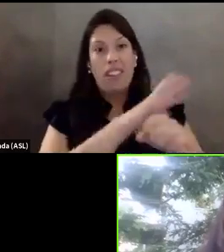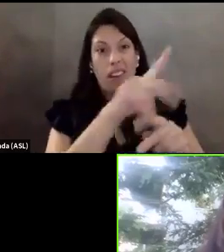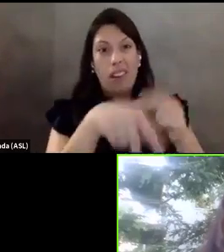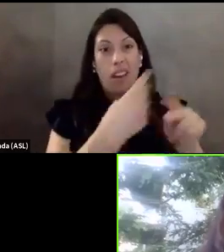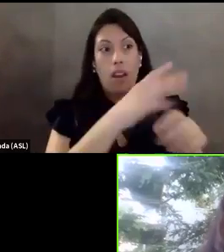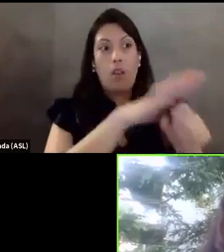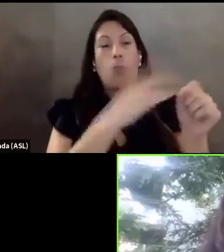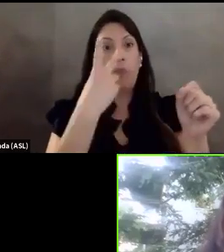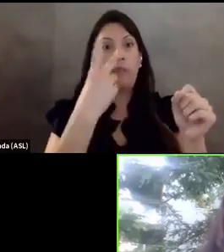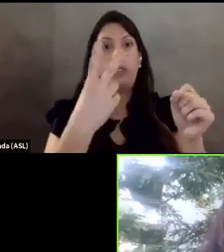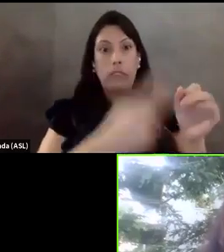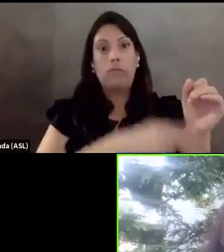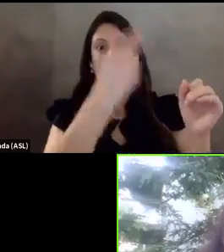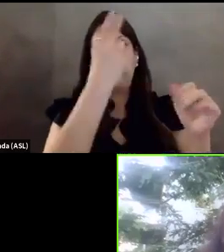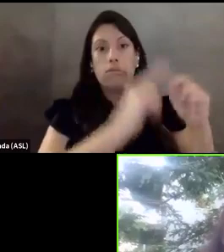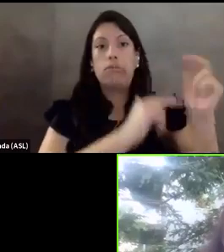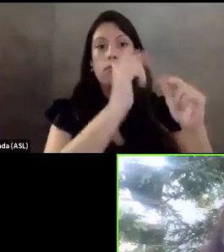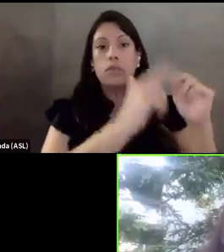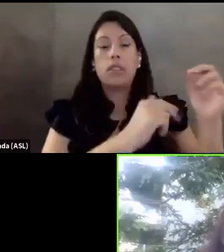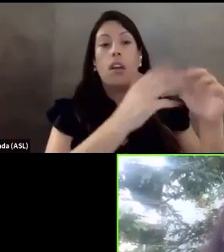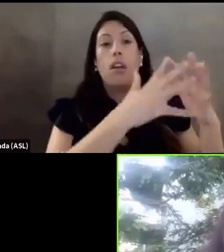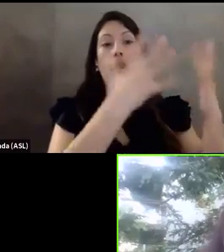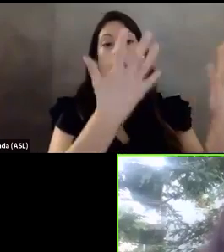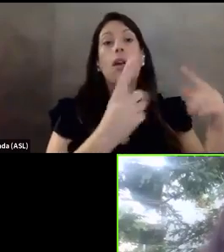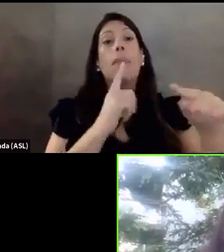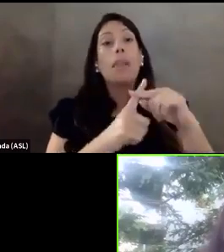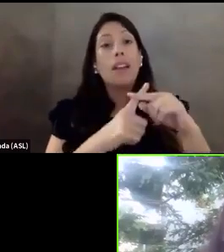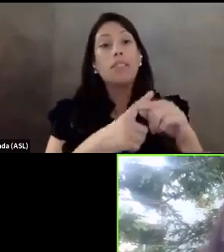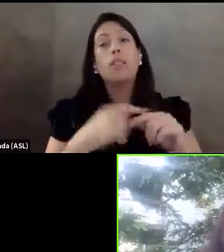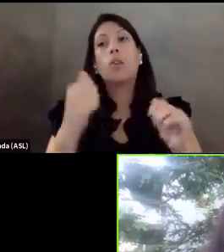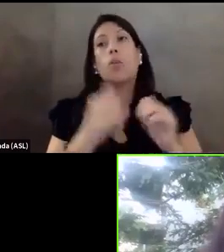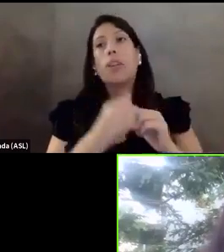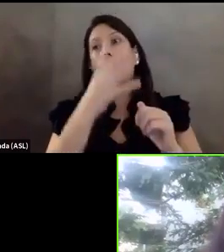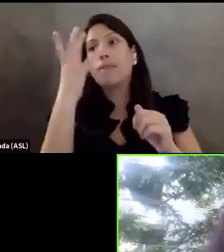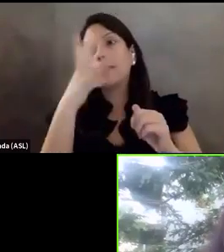amongst agricultural workers, essential workers and dairies,